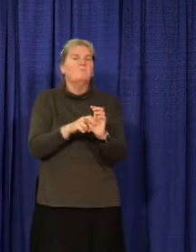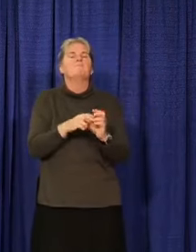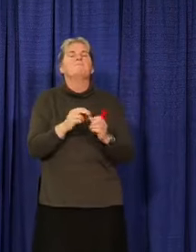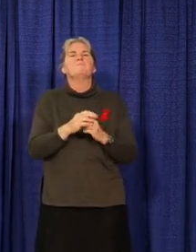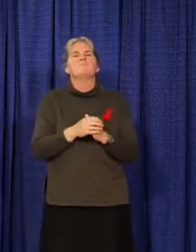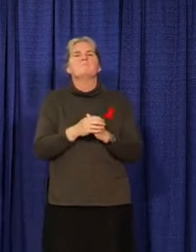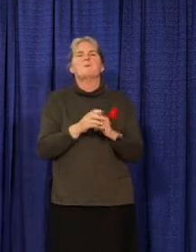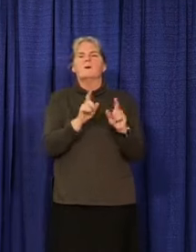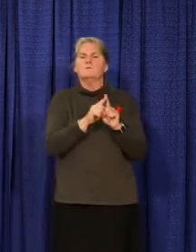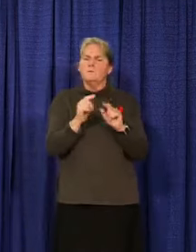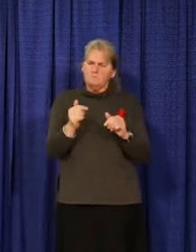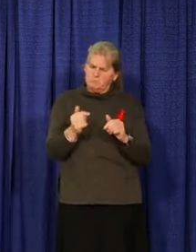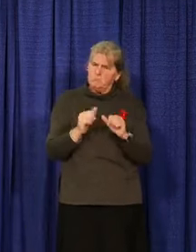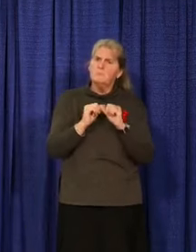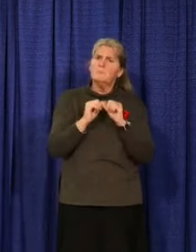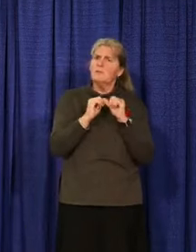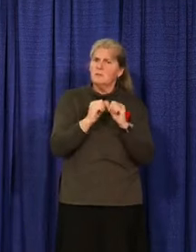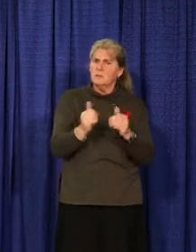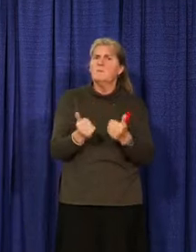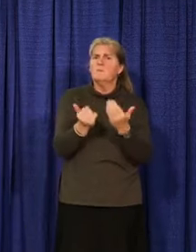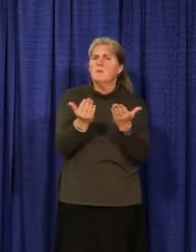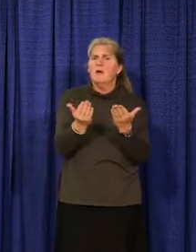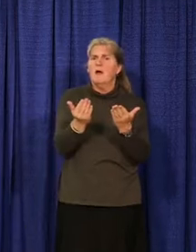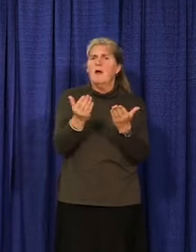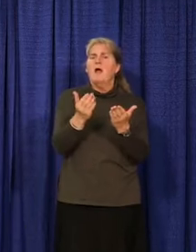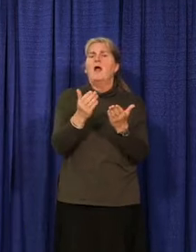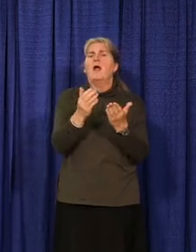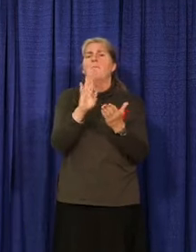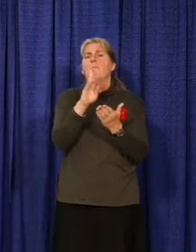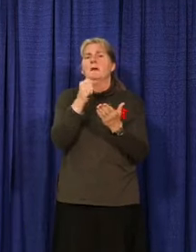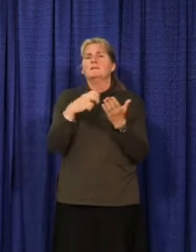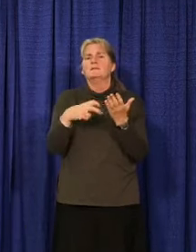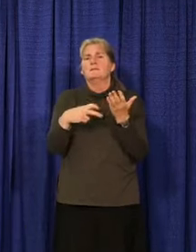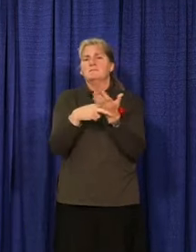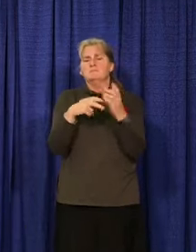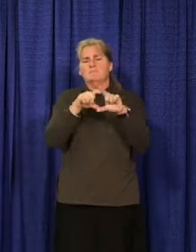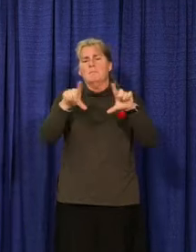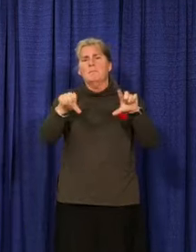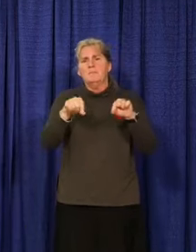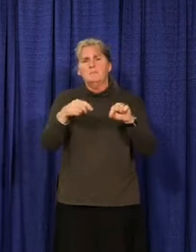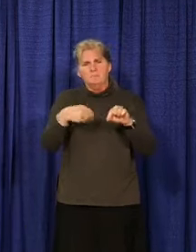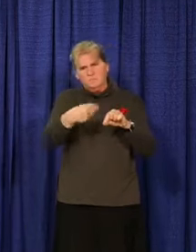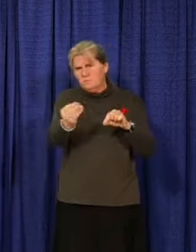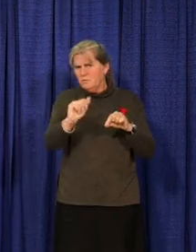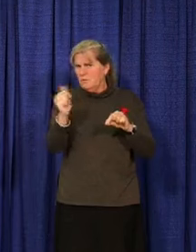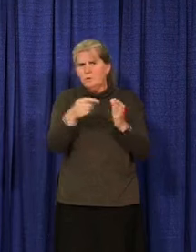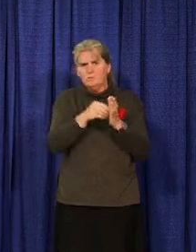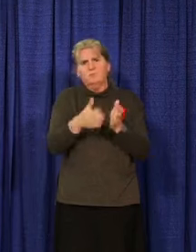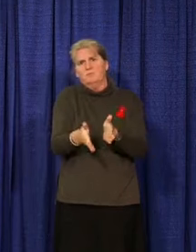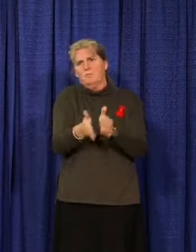We will continue to provide city bus passes to all students who request them.